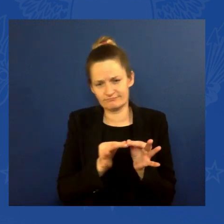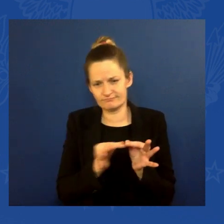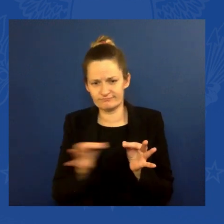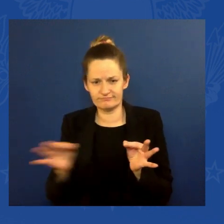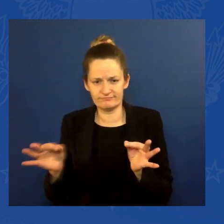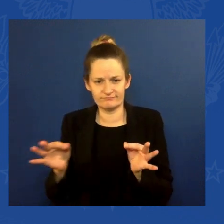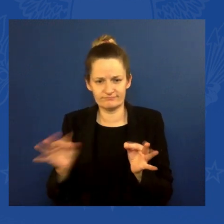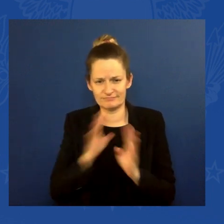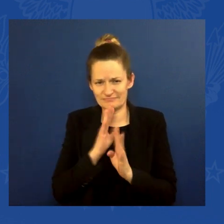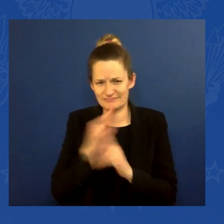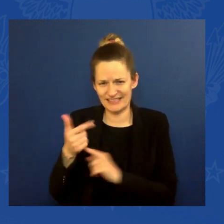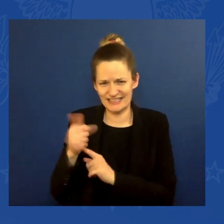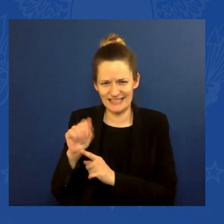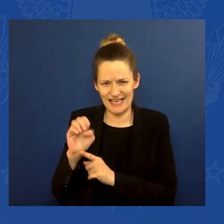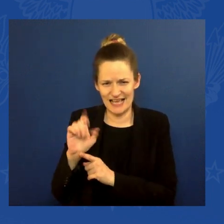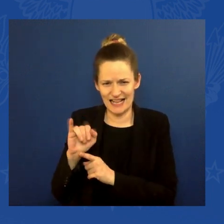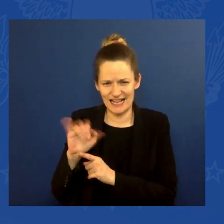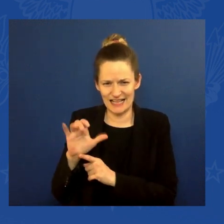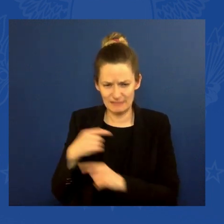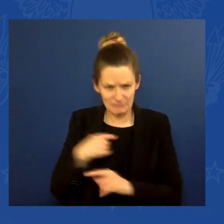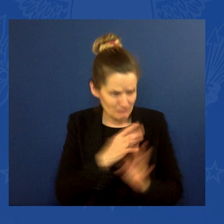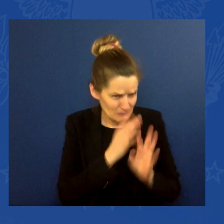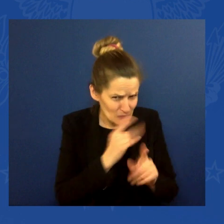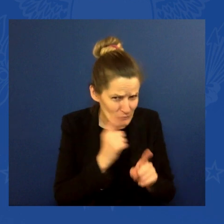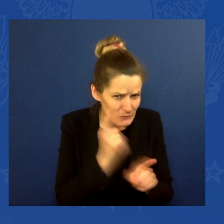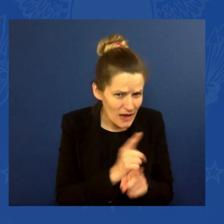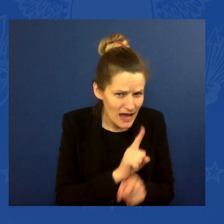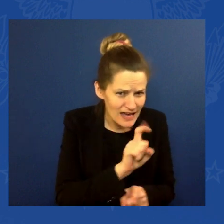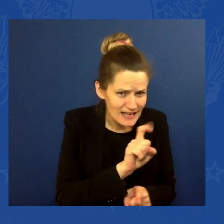A hundred thousand welcomes. I have trouble speaking Gaelic and English.